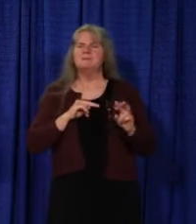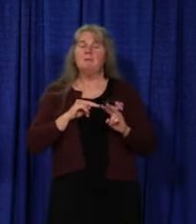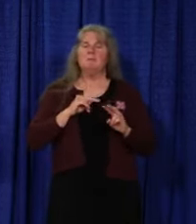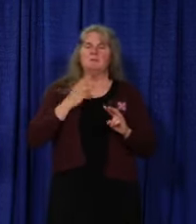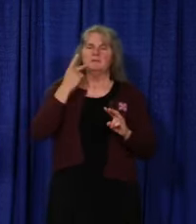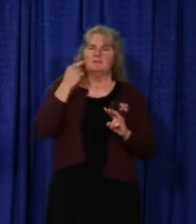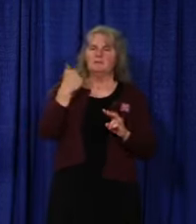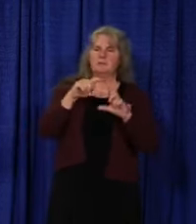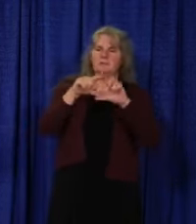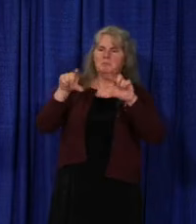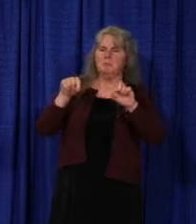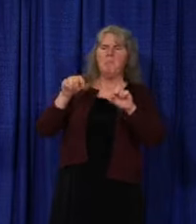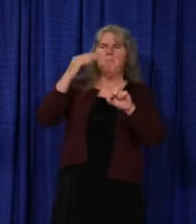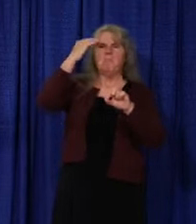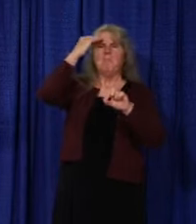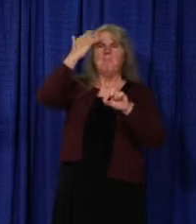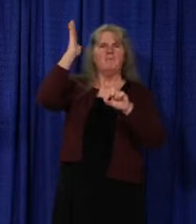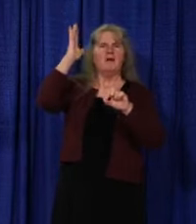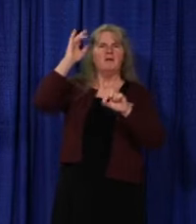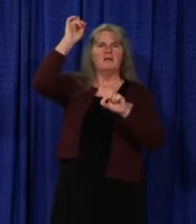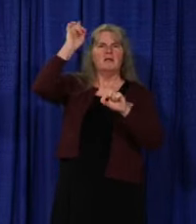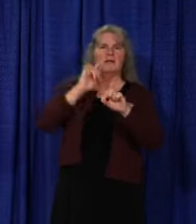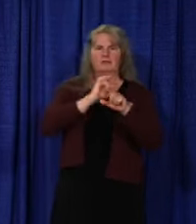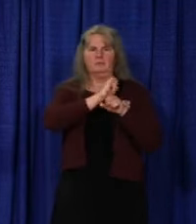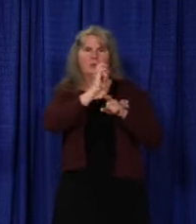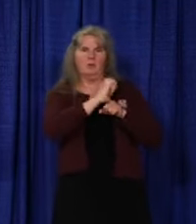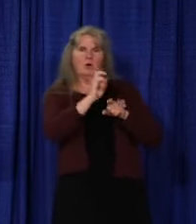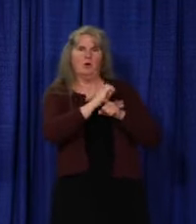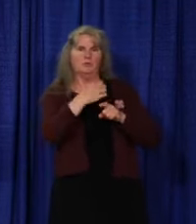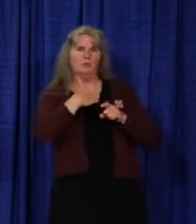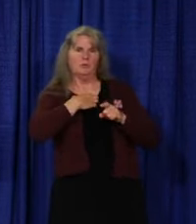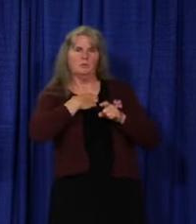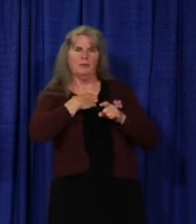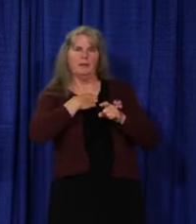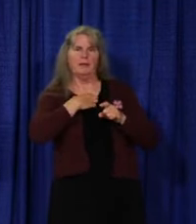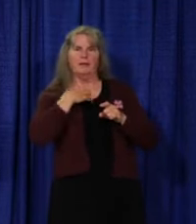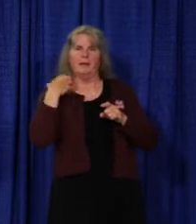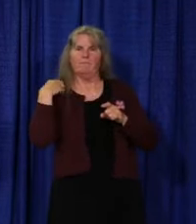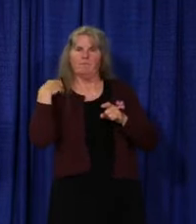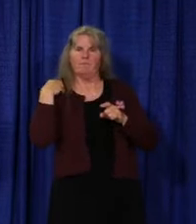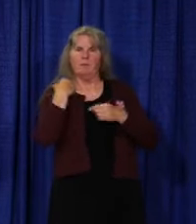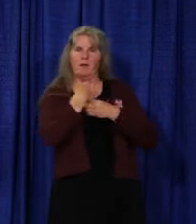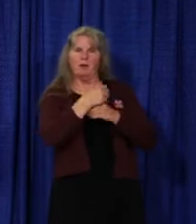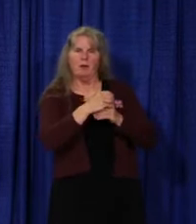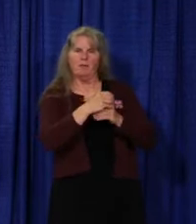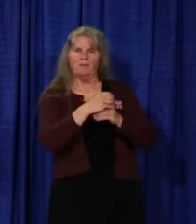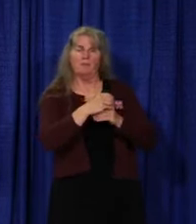a grocery store, then there would be less calls in to enforcement. Again, I want to give a shout